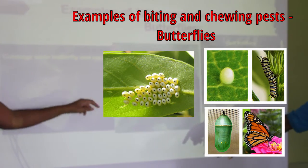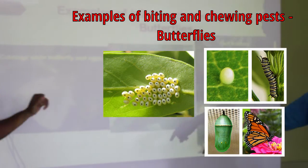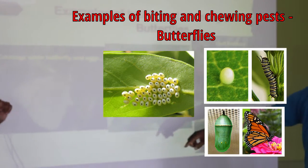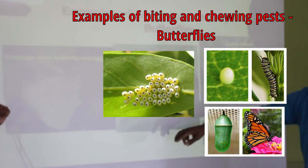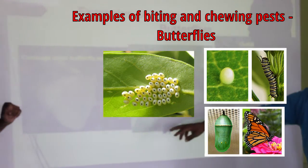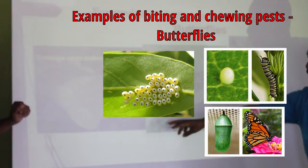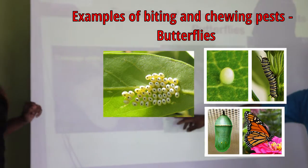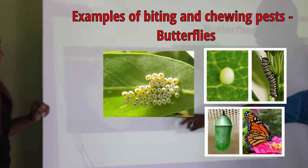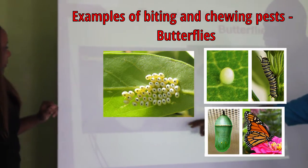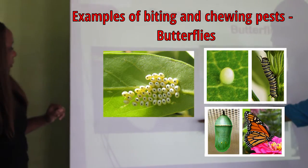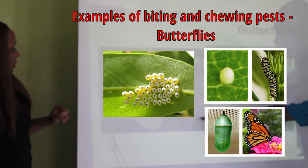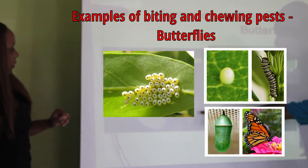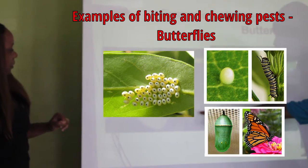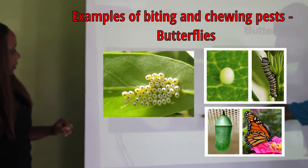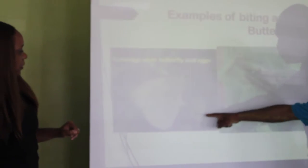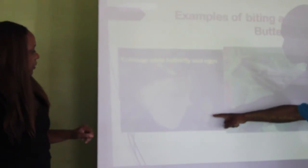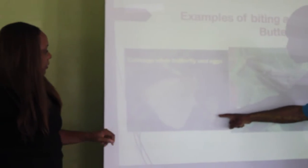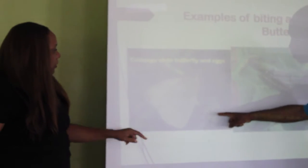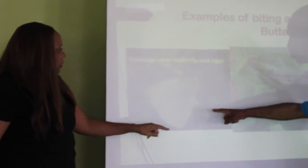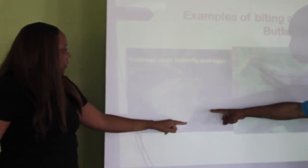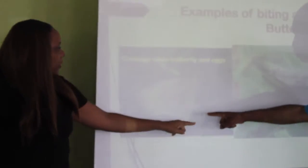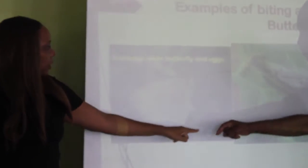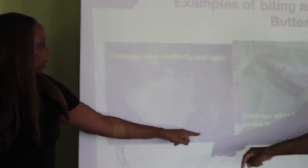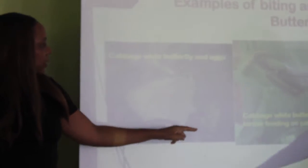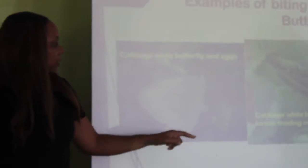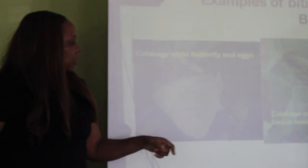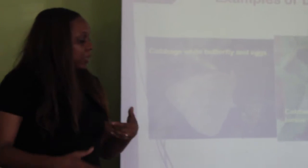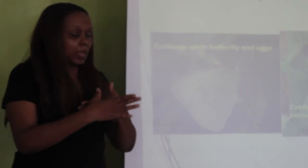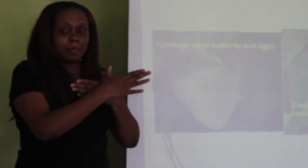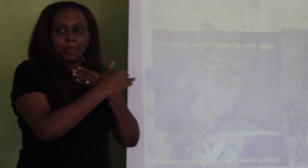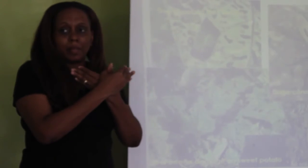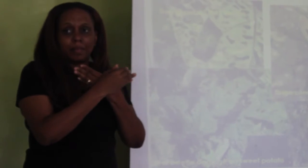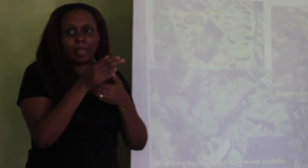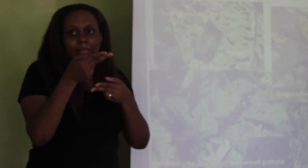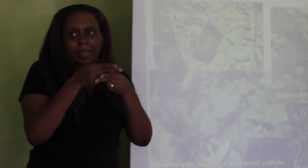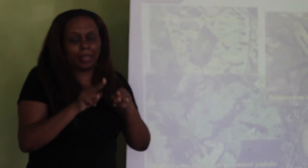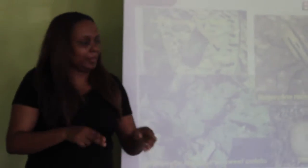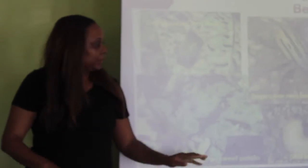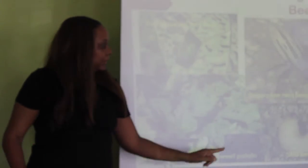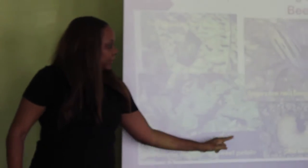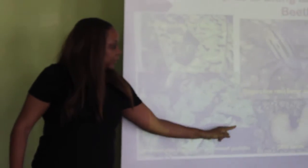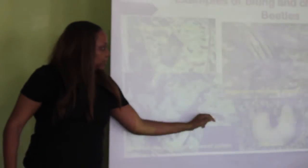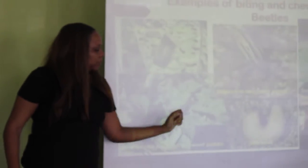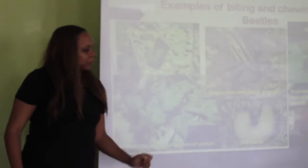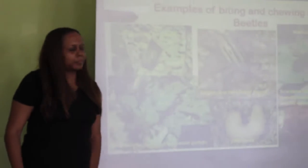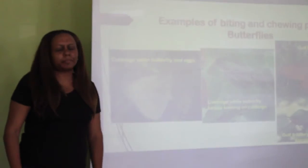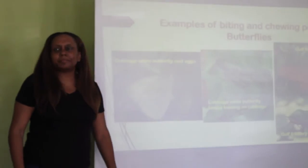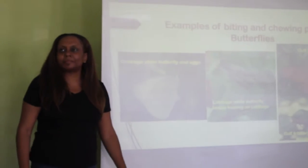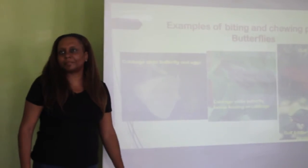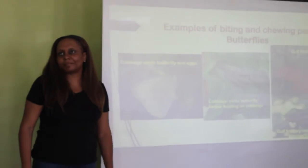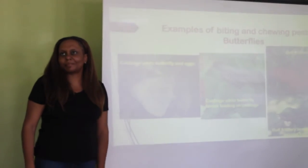are for those who could pick up these are the eggs of the butterfly the most of them